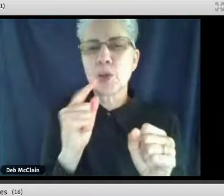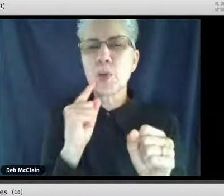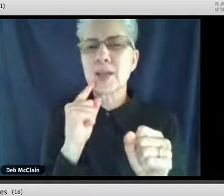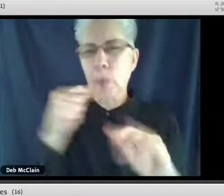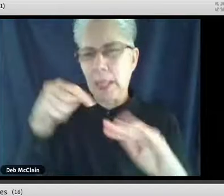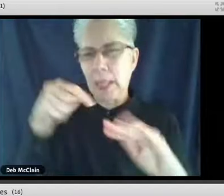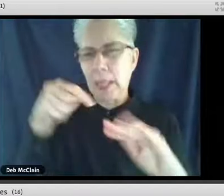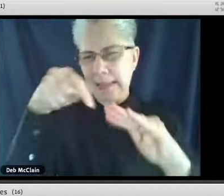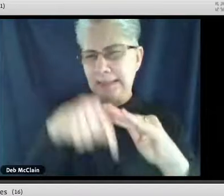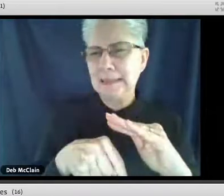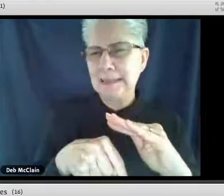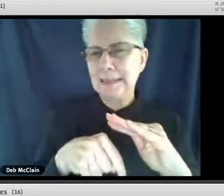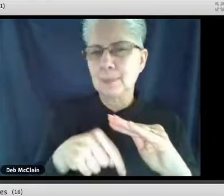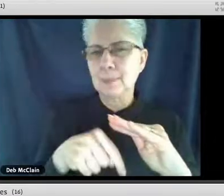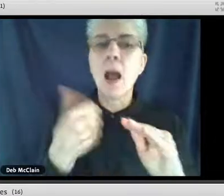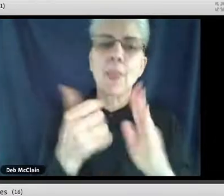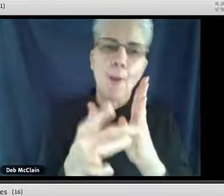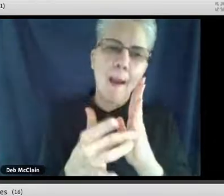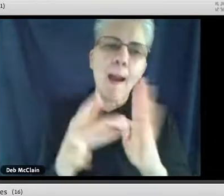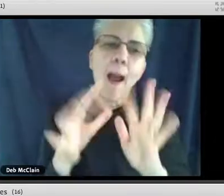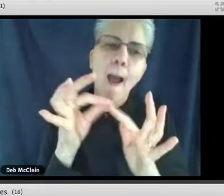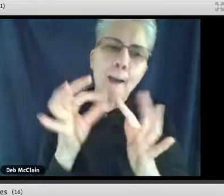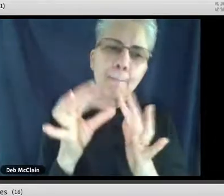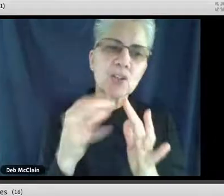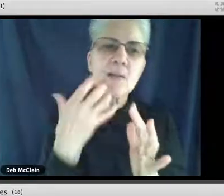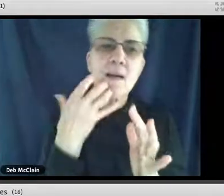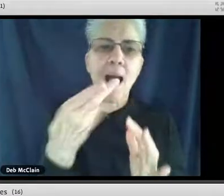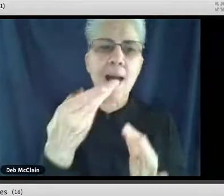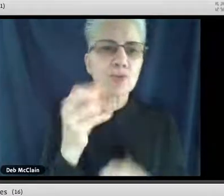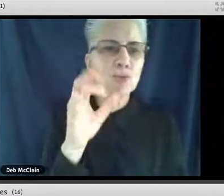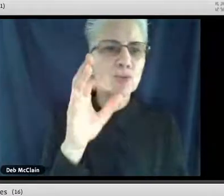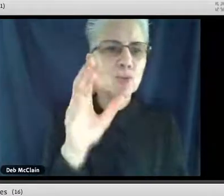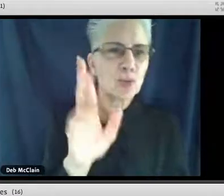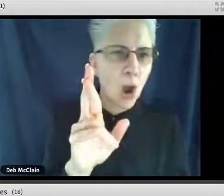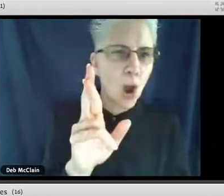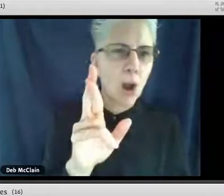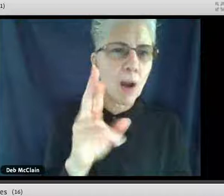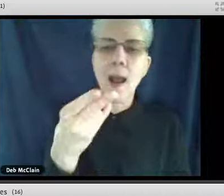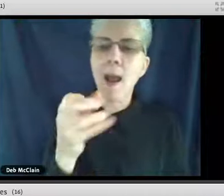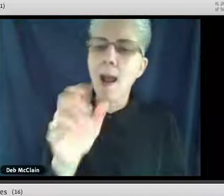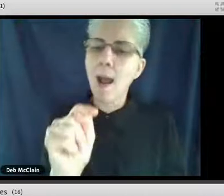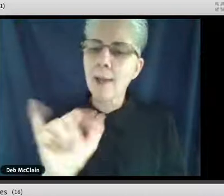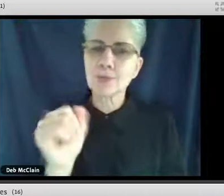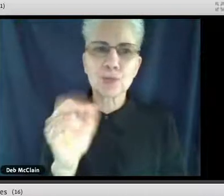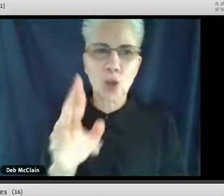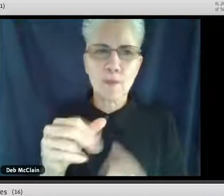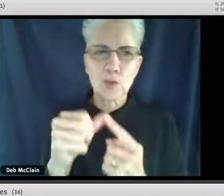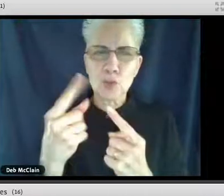There is another option. Hotjar...Oops. This first one, and I don't have an image of it.